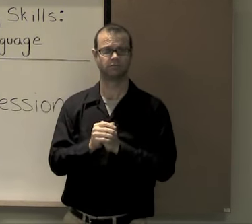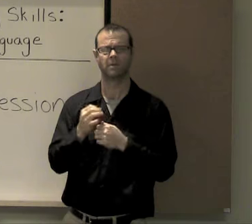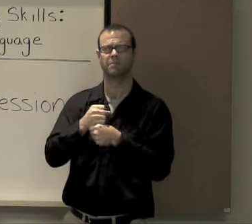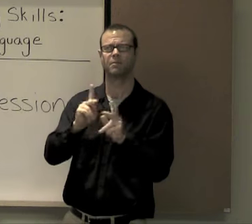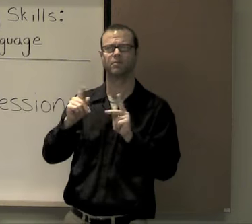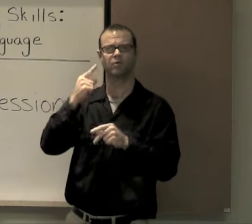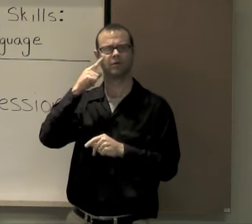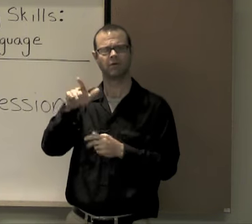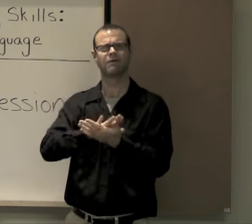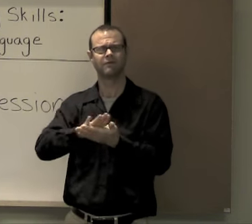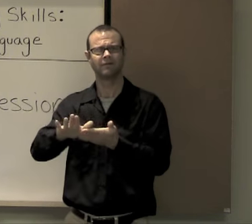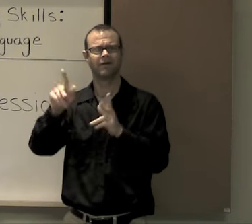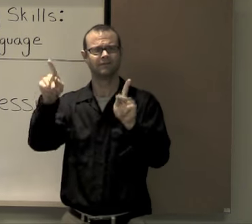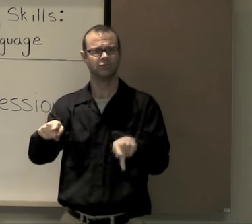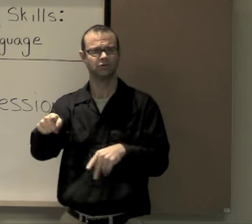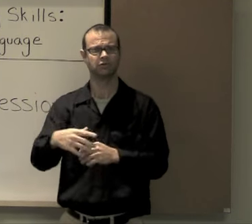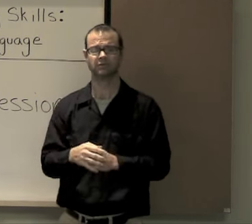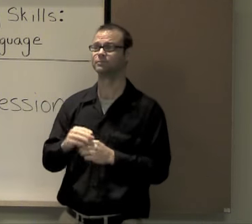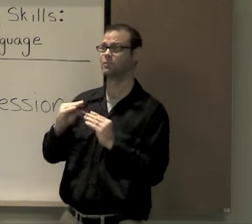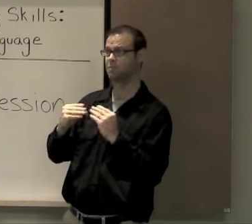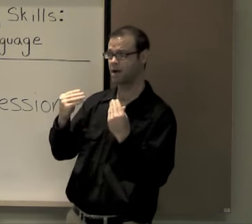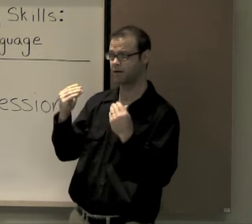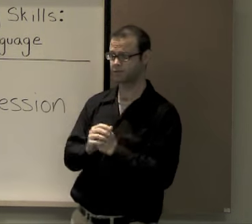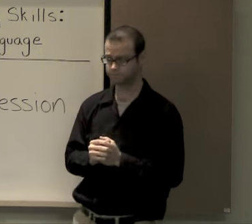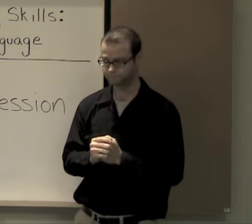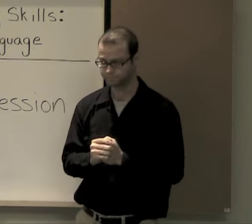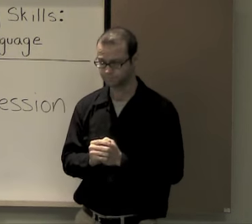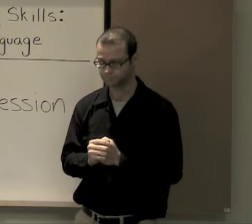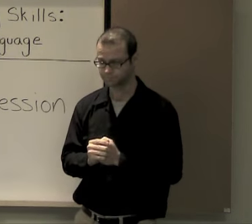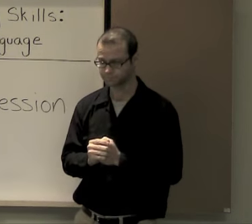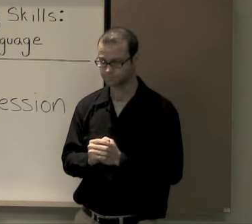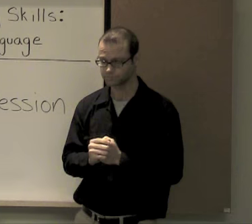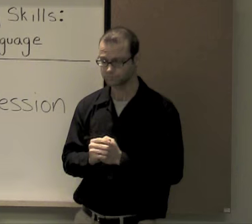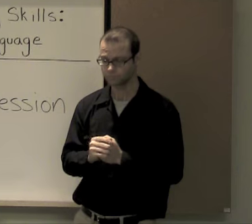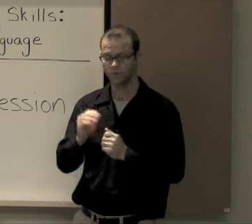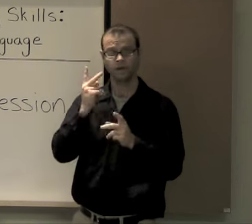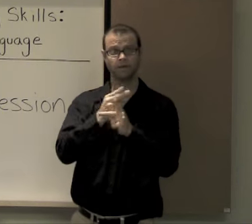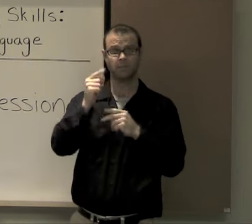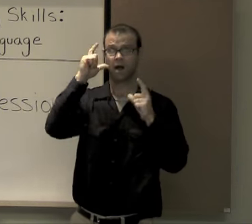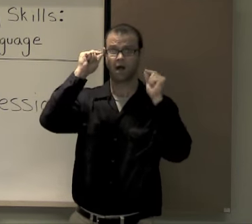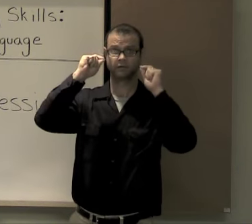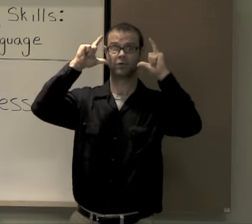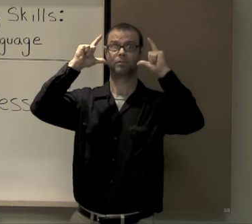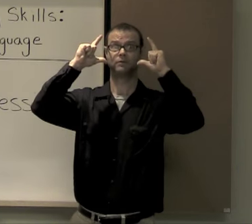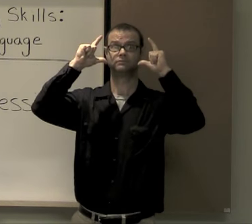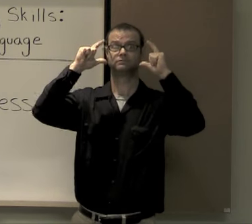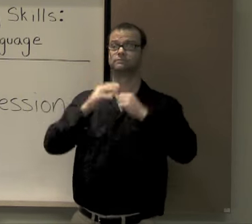and interest in the position available.